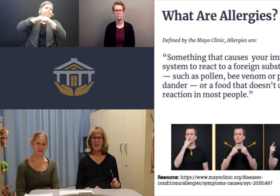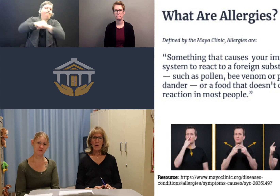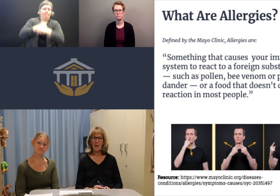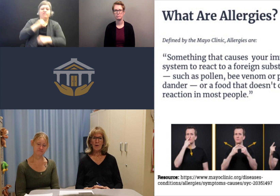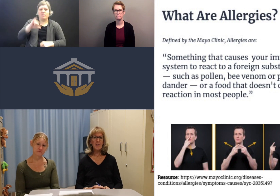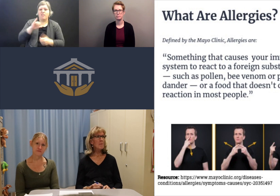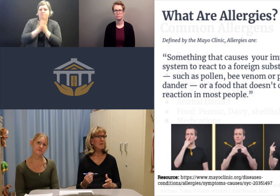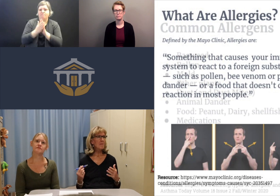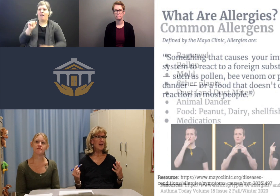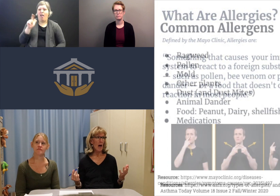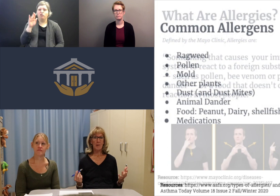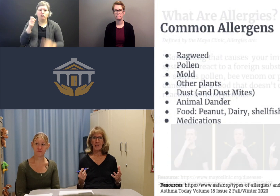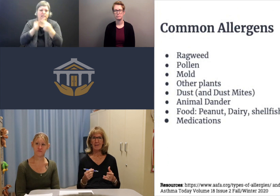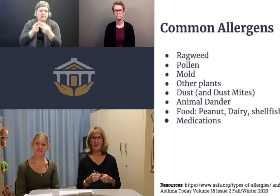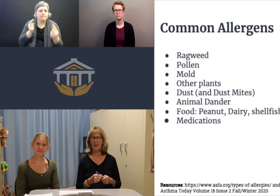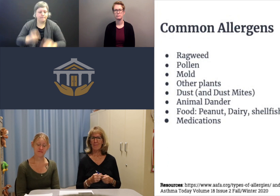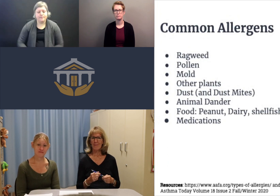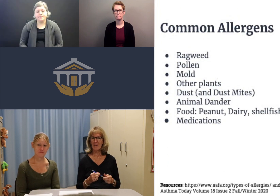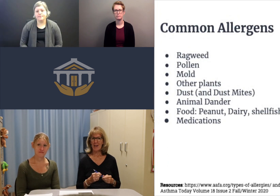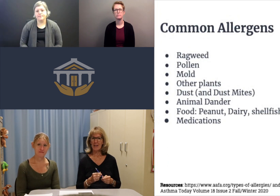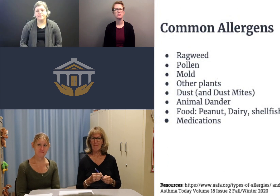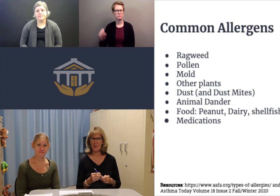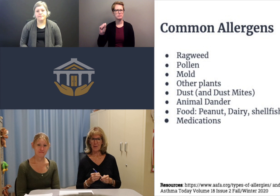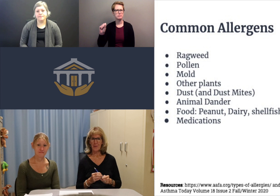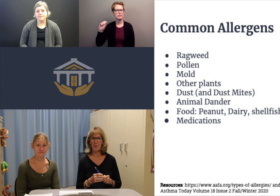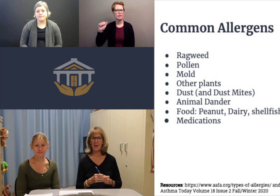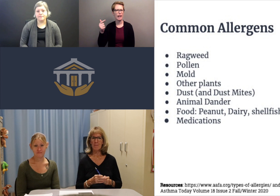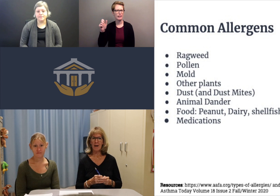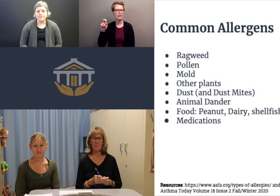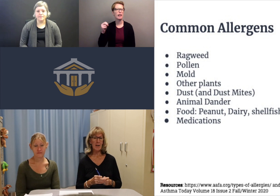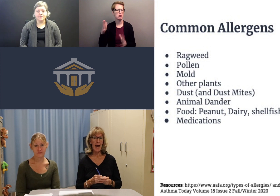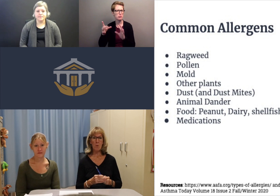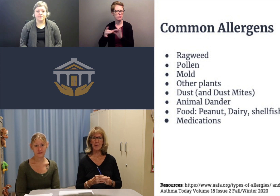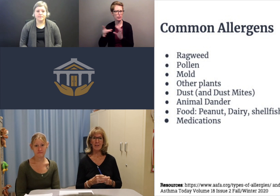So, here are some of the allergies, um, like Sagan mentioned, a few of them right now we're seeing a